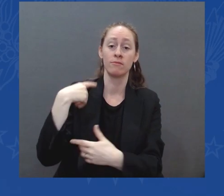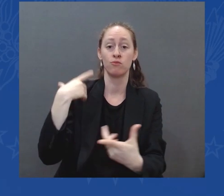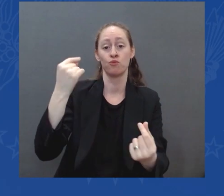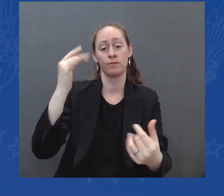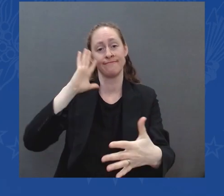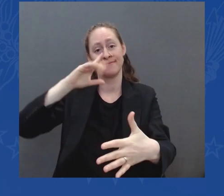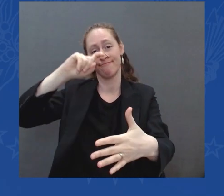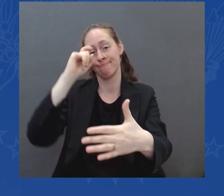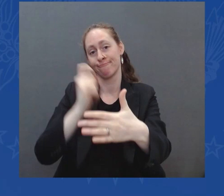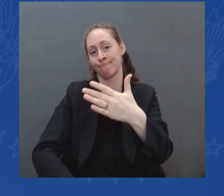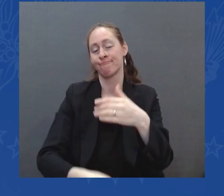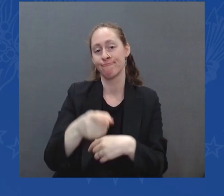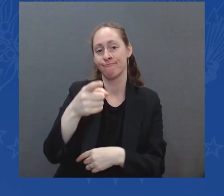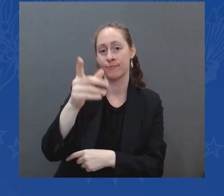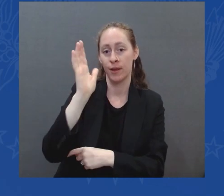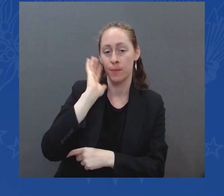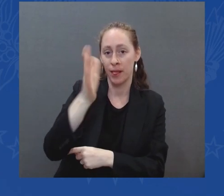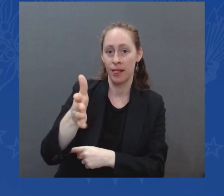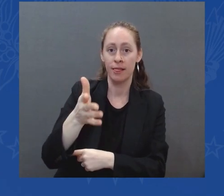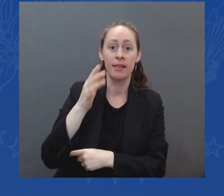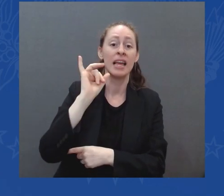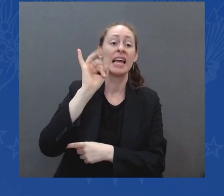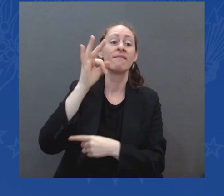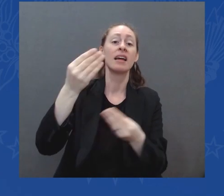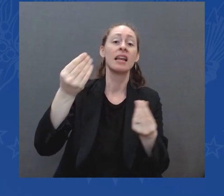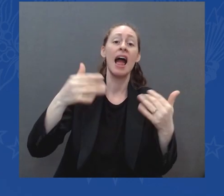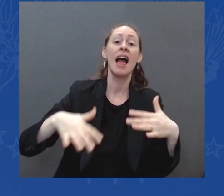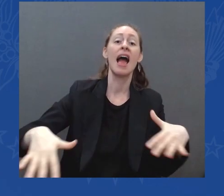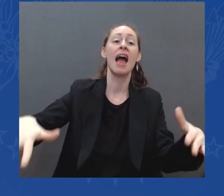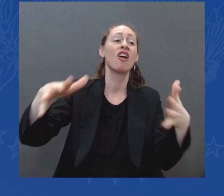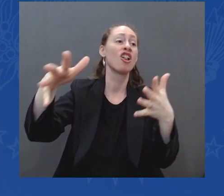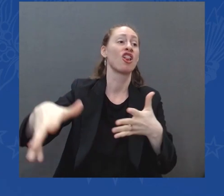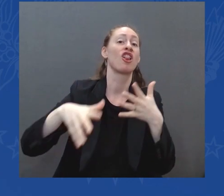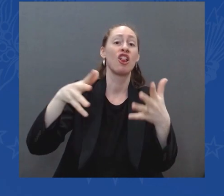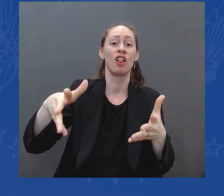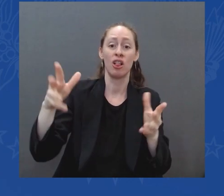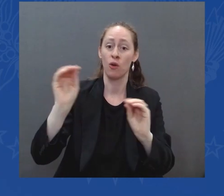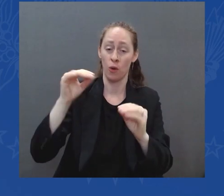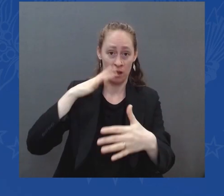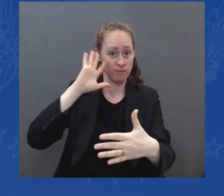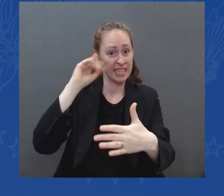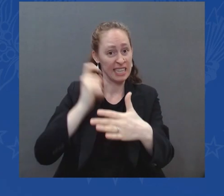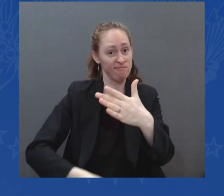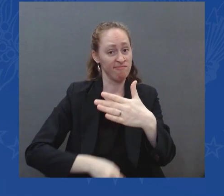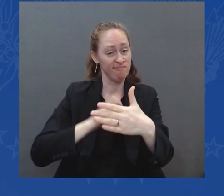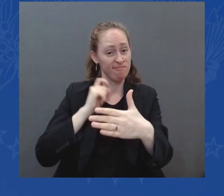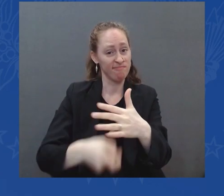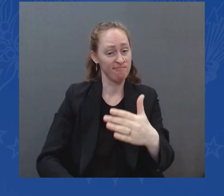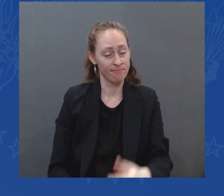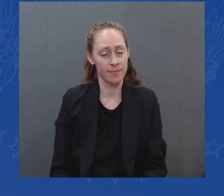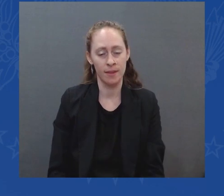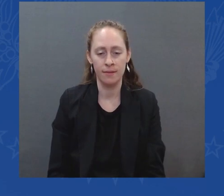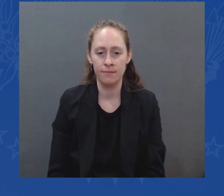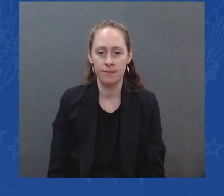Companies that are already producing from these wells won't be affected. But those sitting on unused leases and idle wells